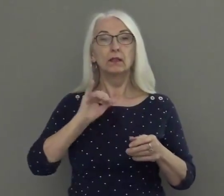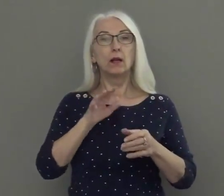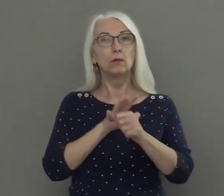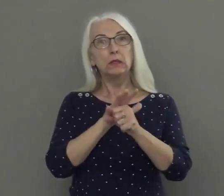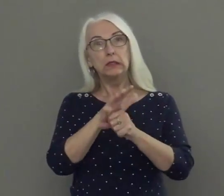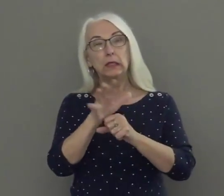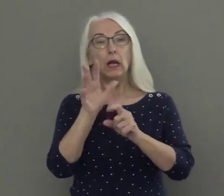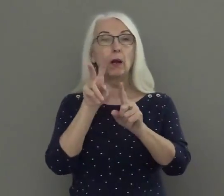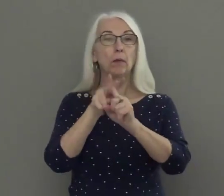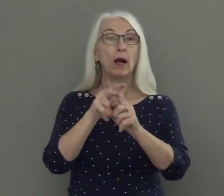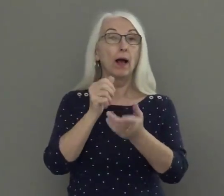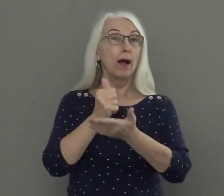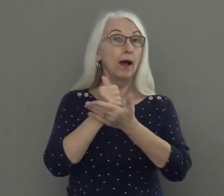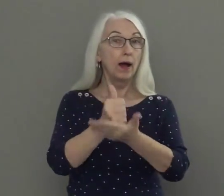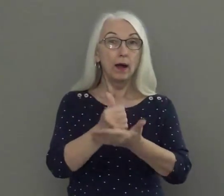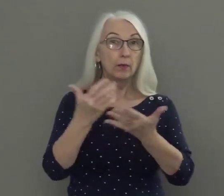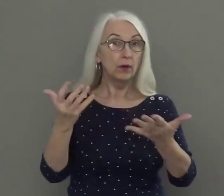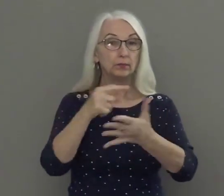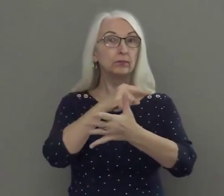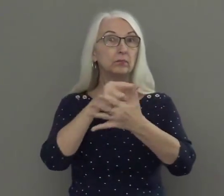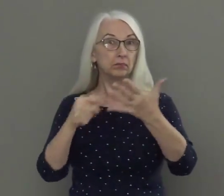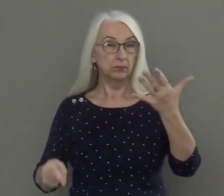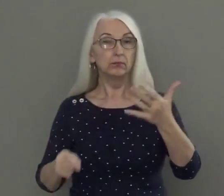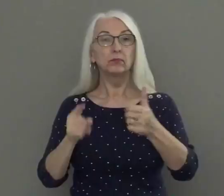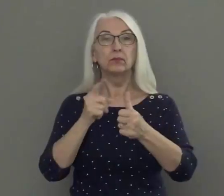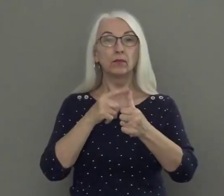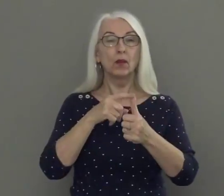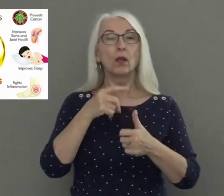that in adequate supply helps…